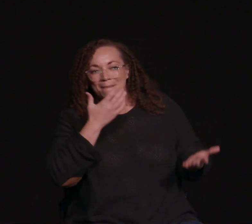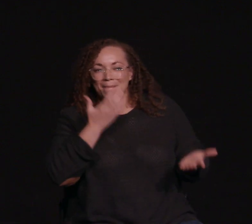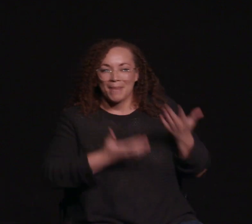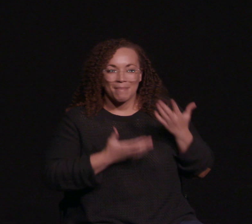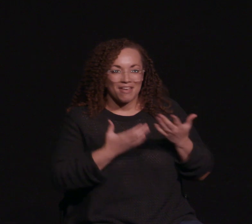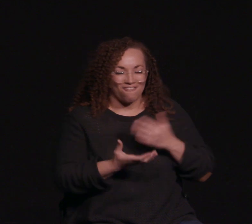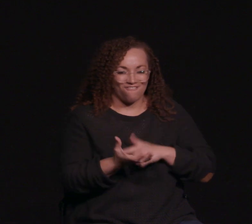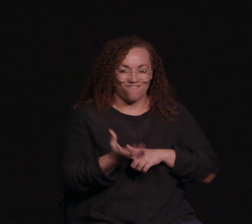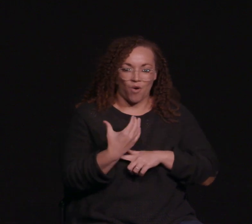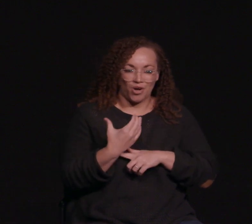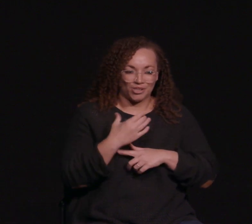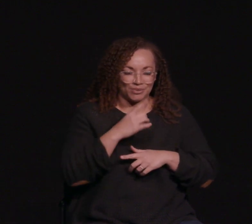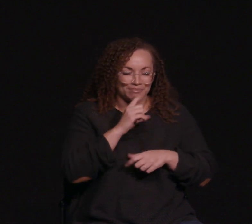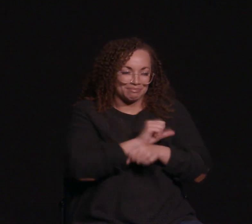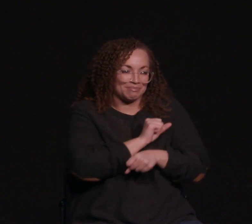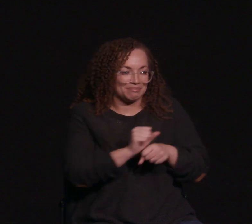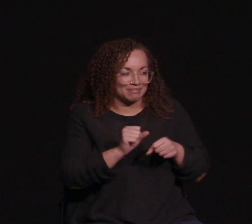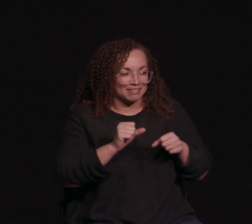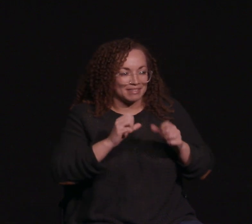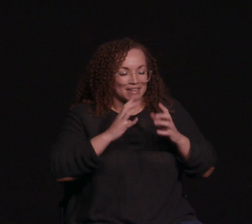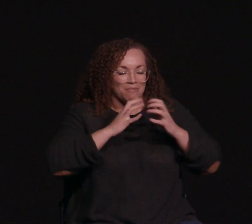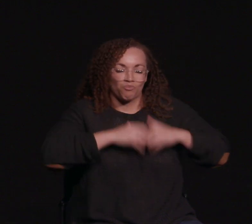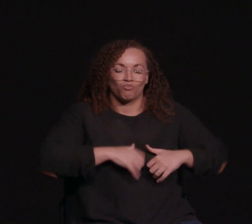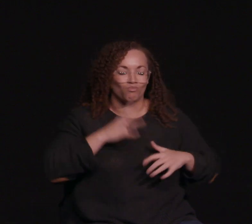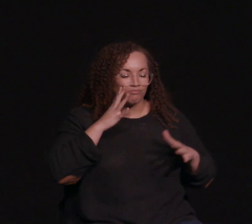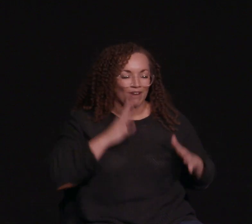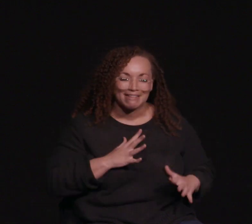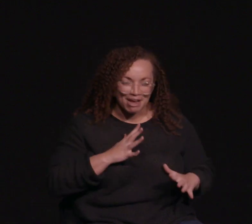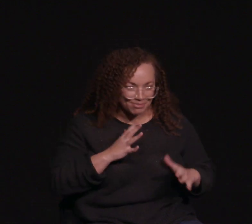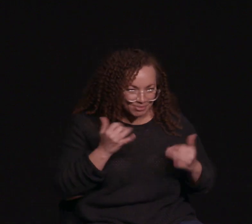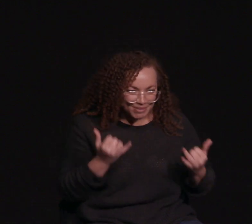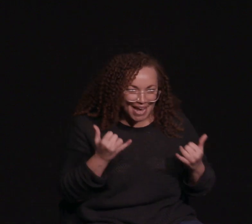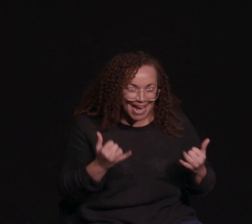actually, I might break down today.